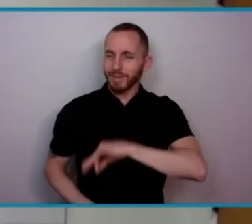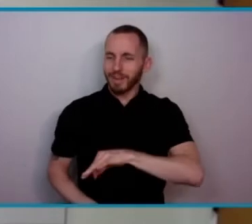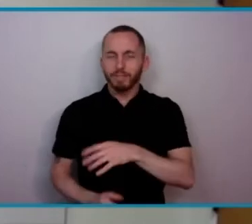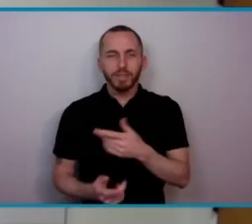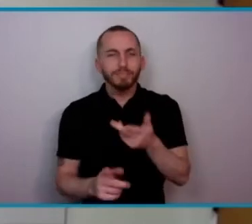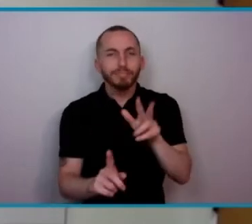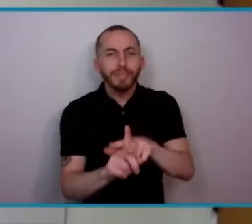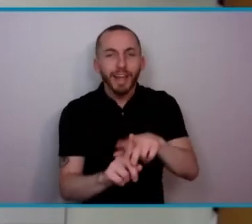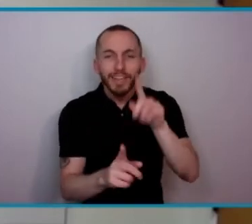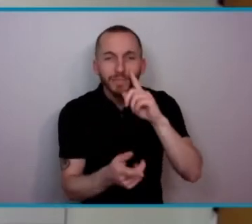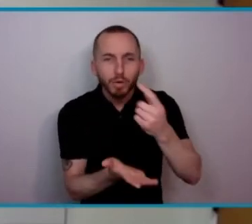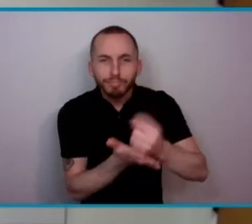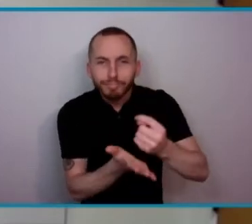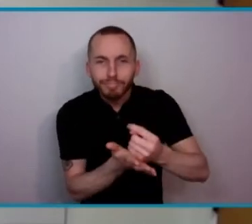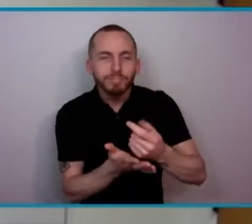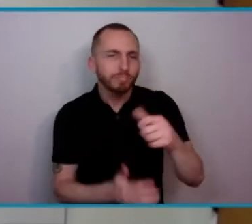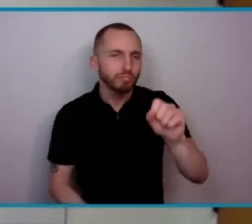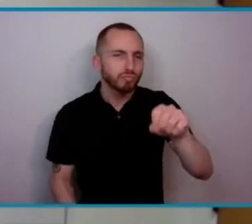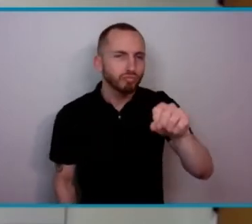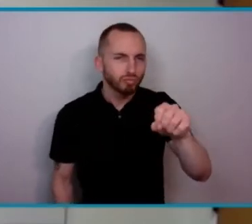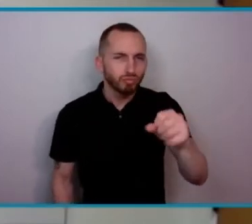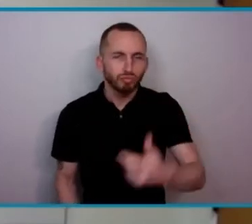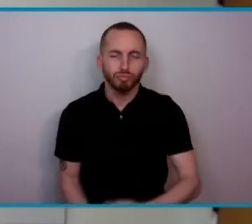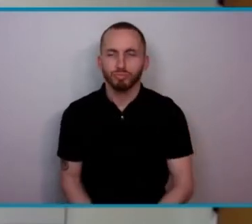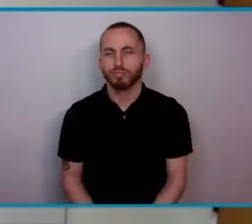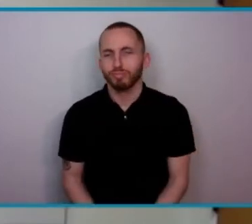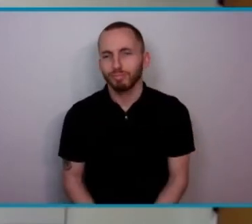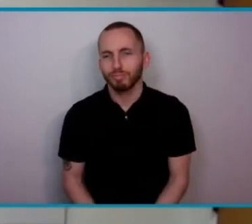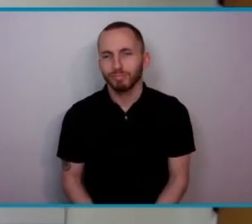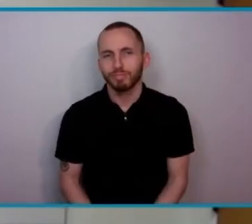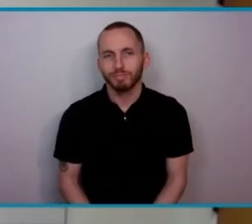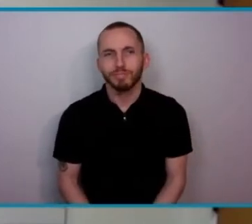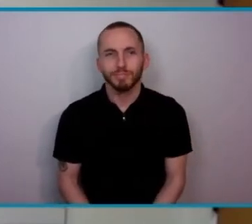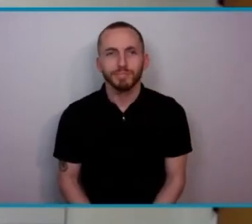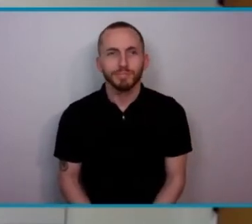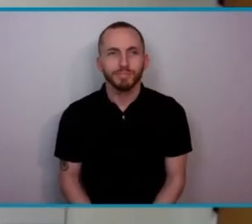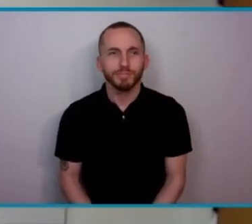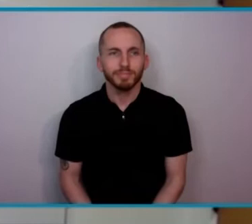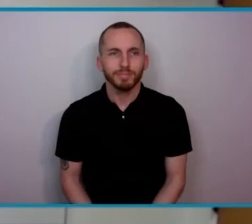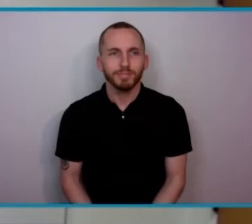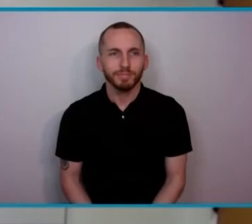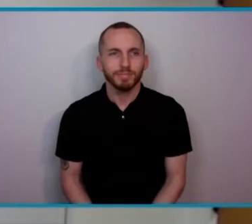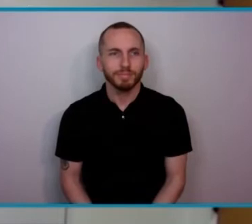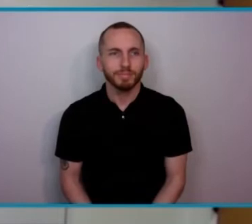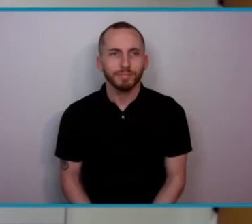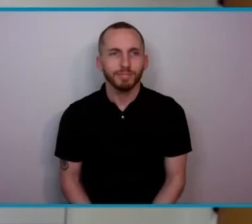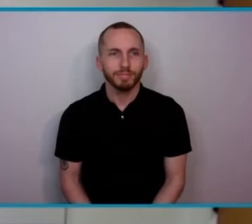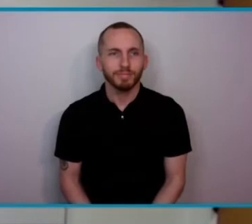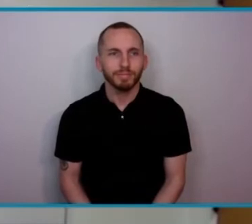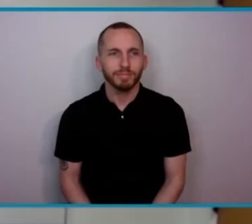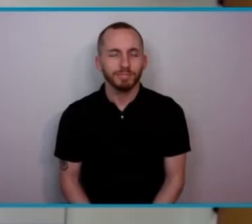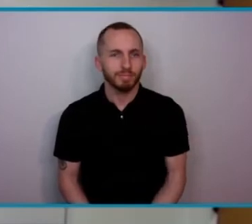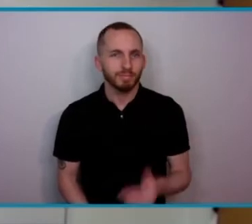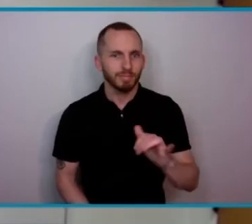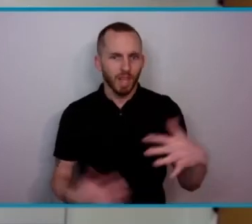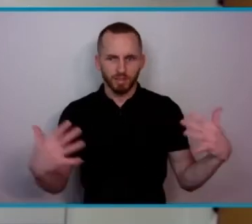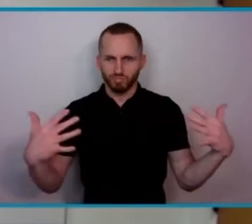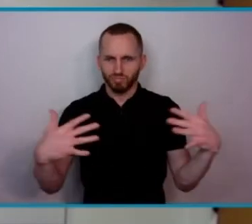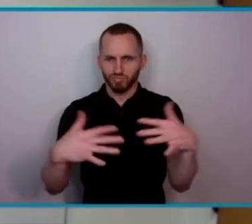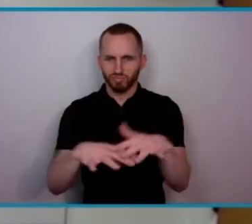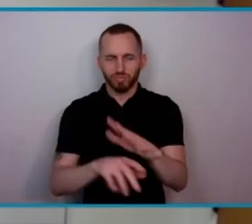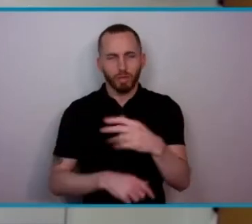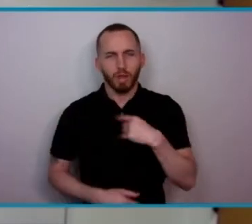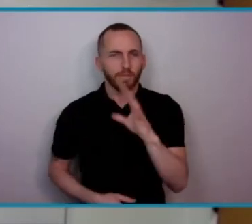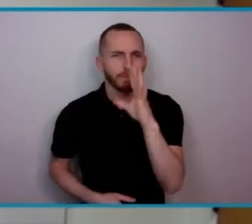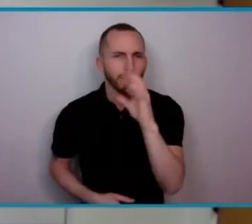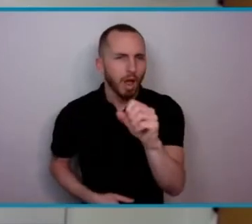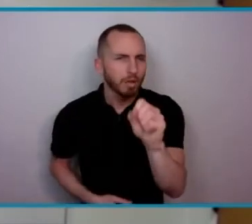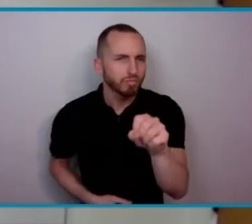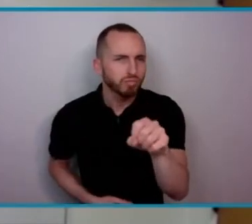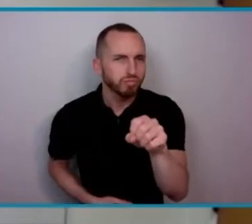So the space of art therapy and music therapy is quite fascinating and I think that it would